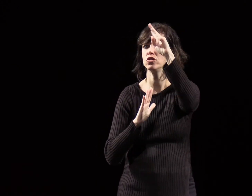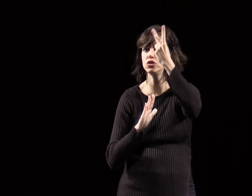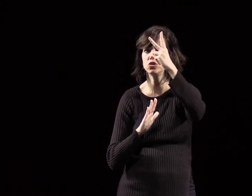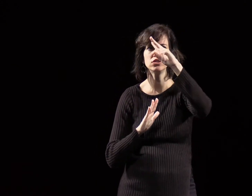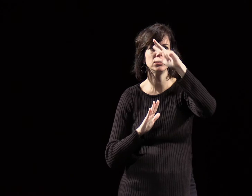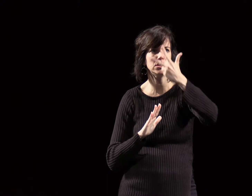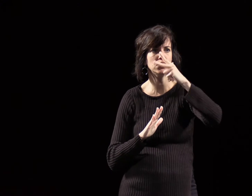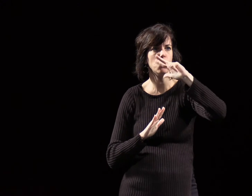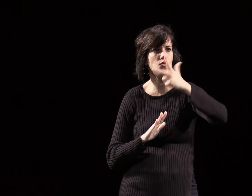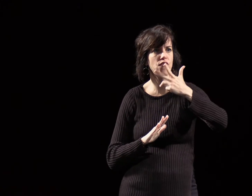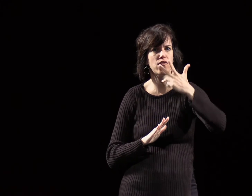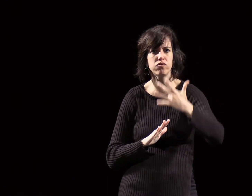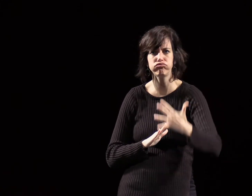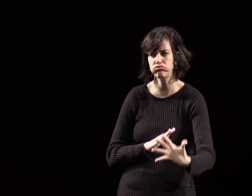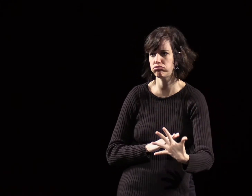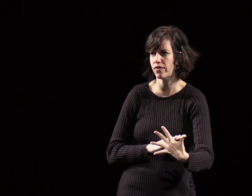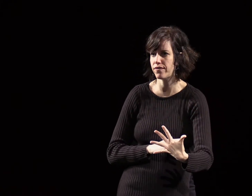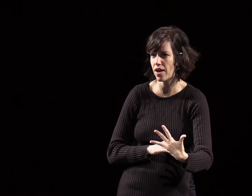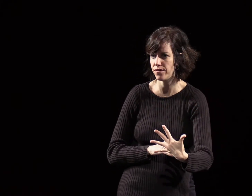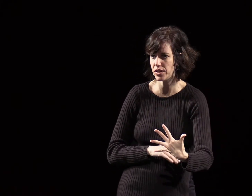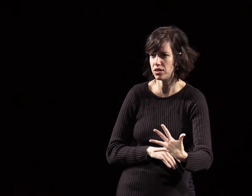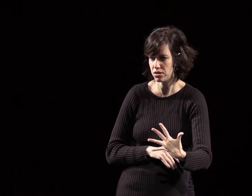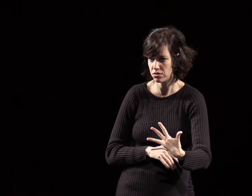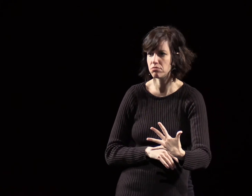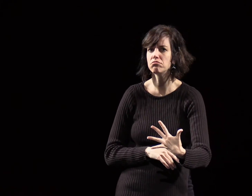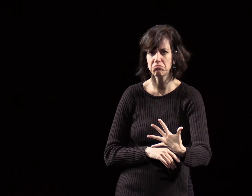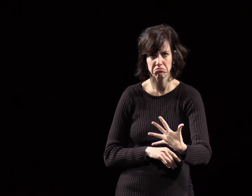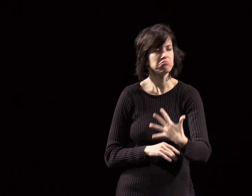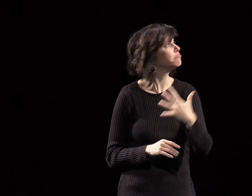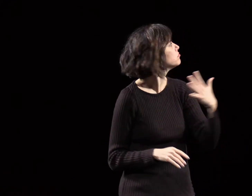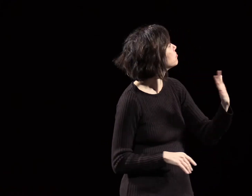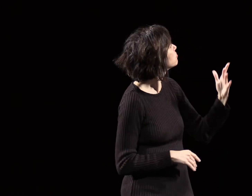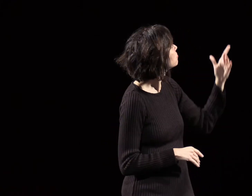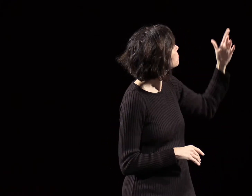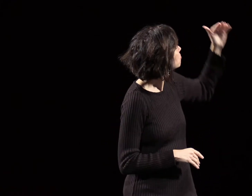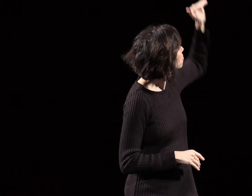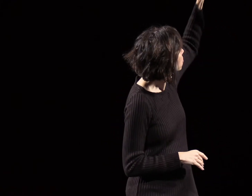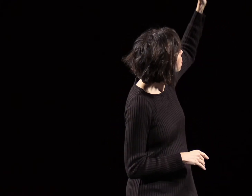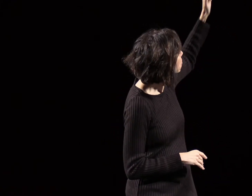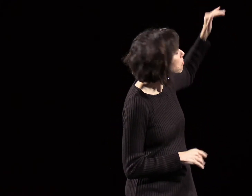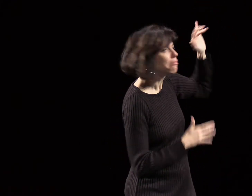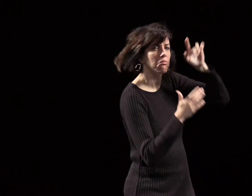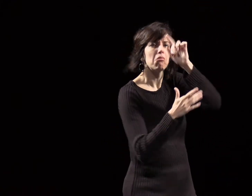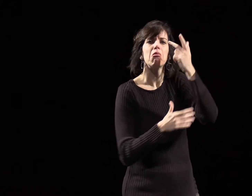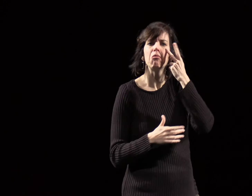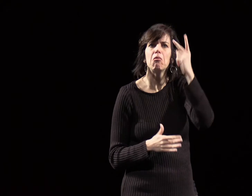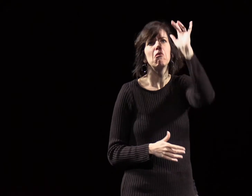So again, you have chapter 1, 2, 3, 4, 5, and so on.